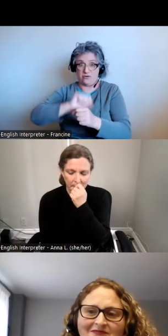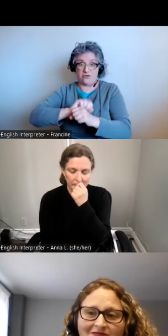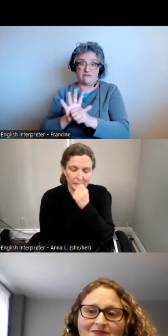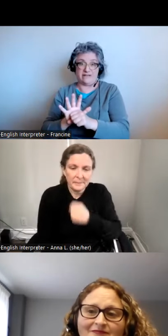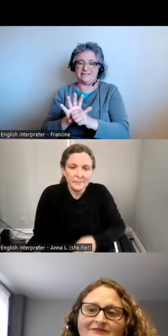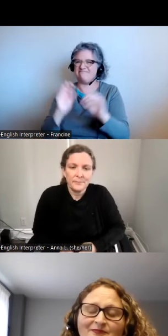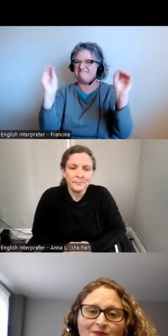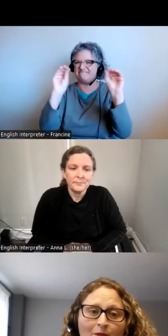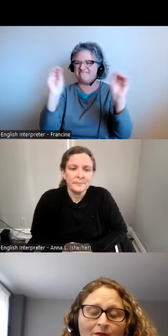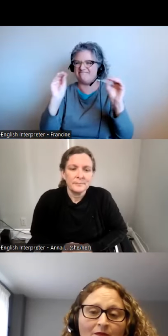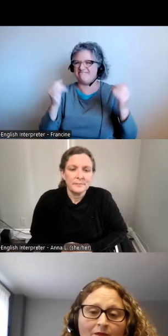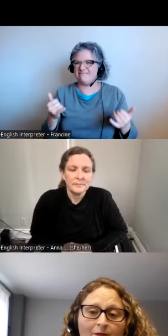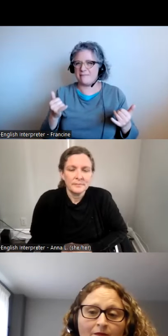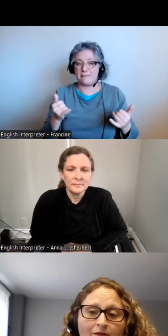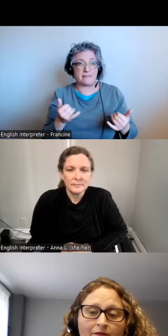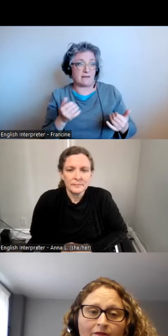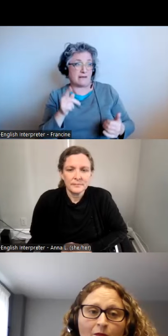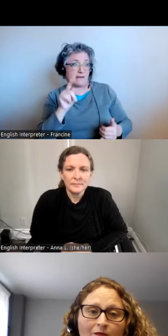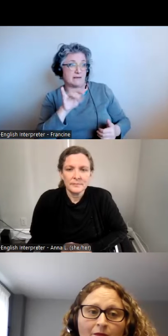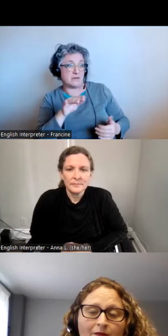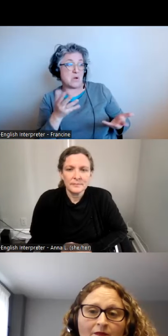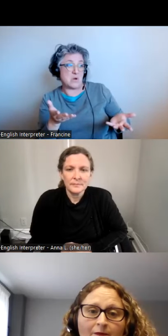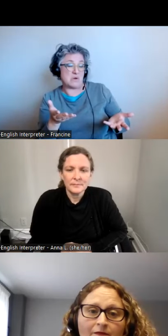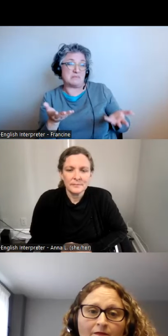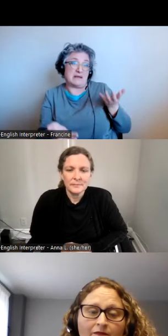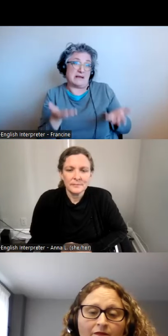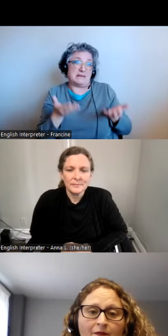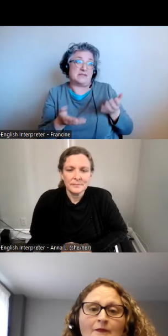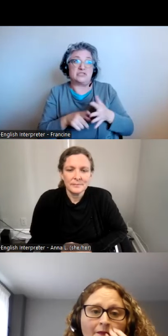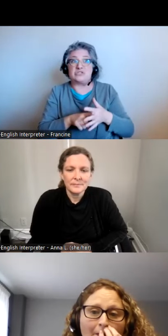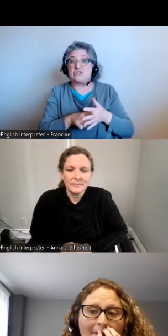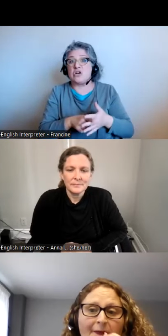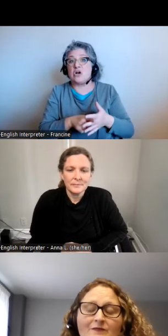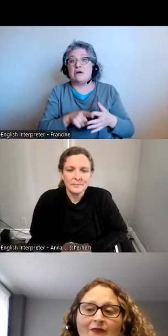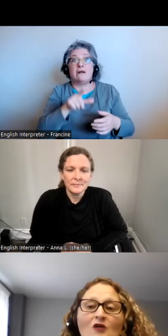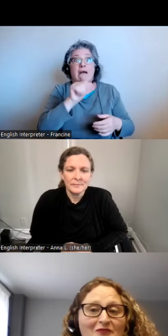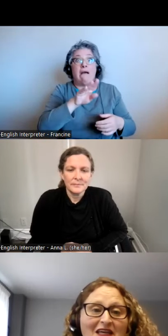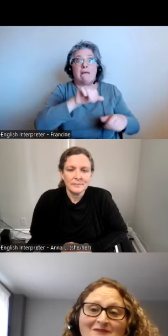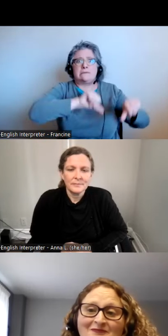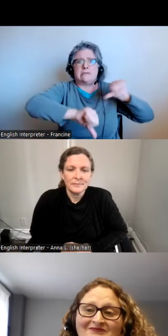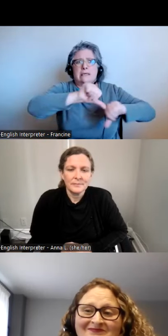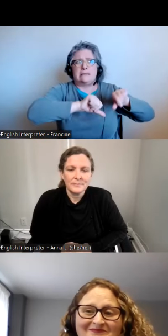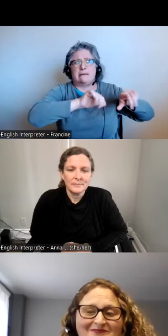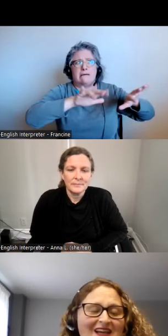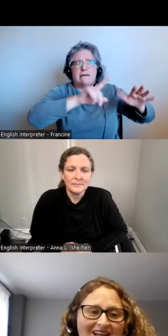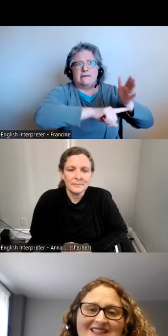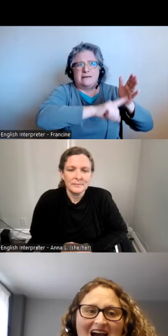So there are some limitations with them, but nothing coming down the pike yet, sadly. » Kim Adlard: